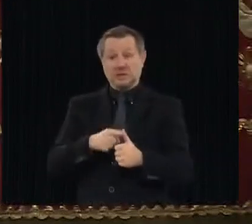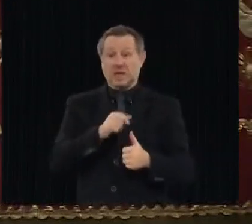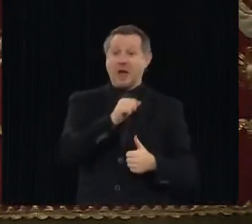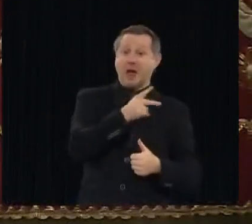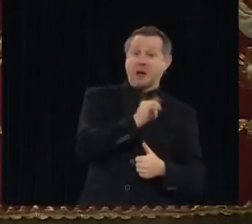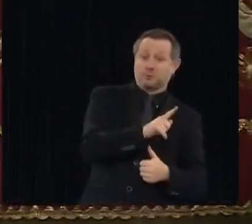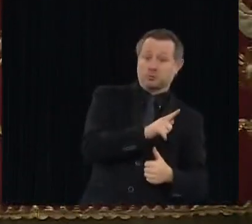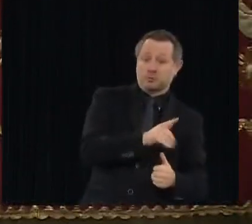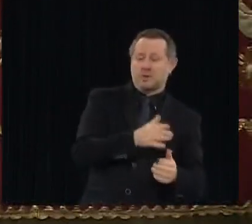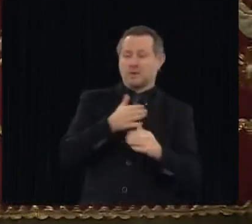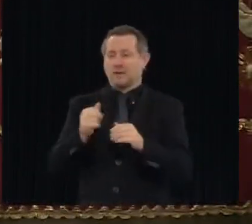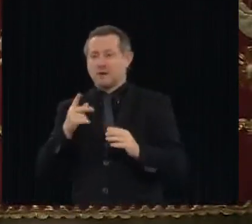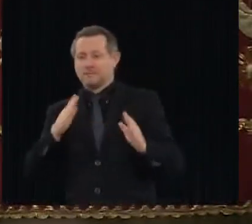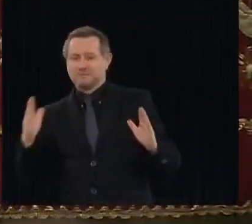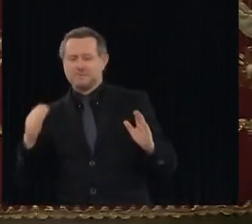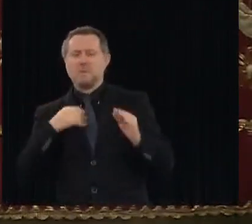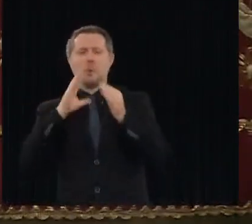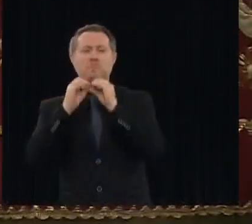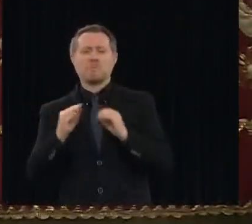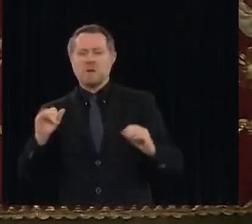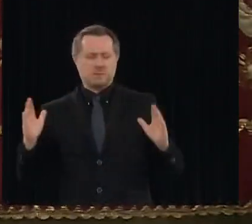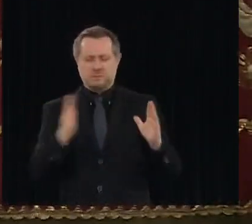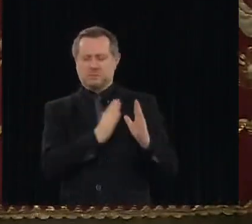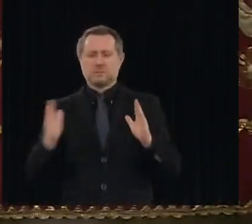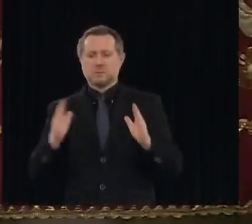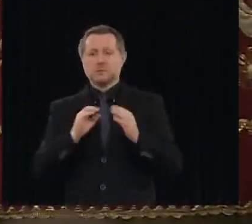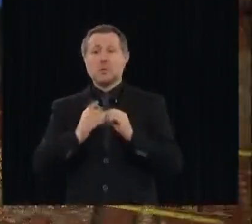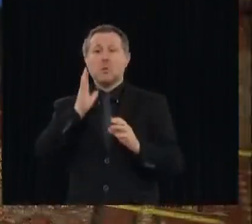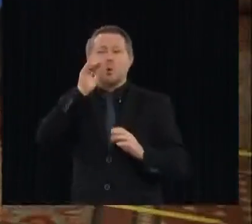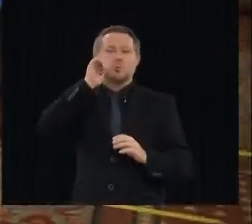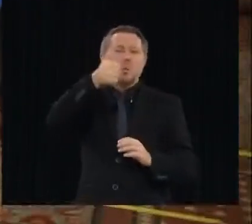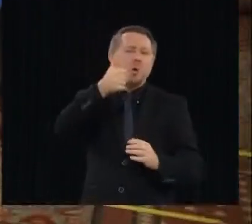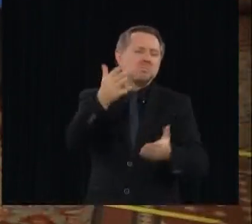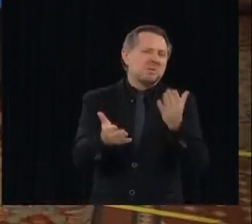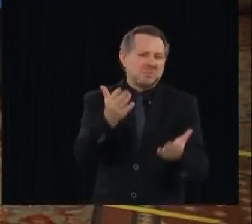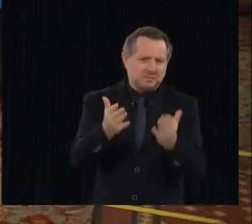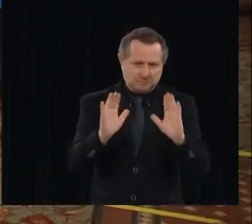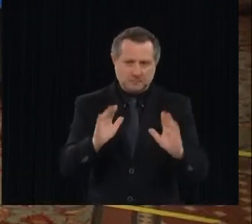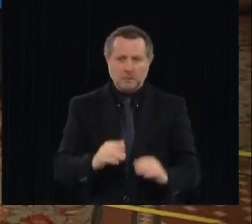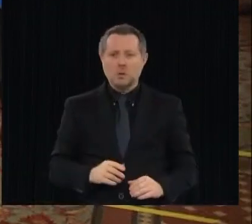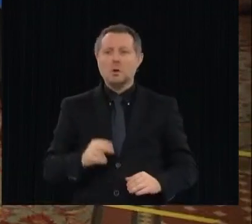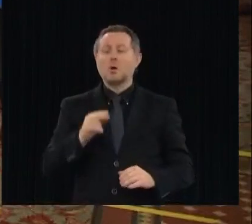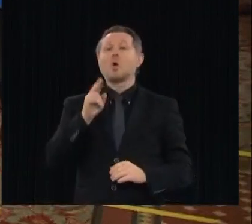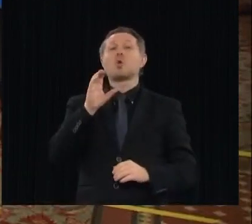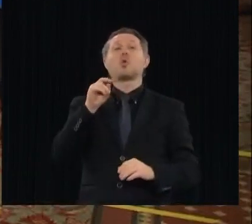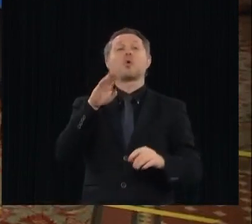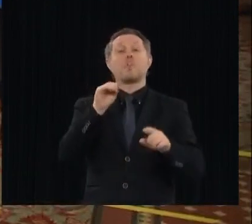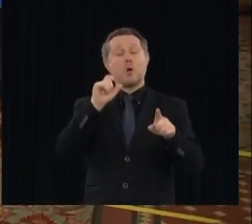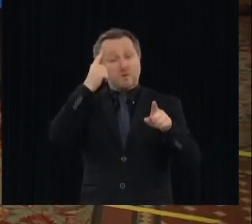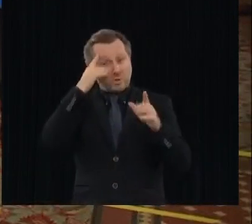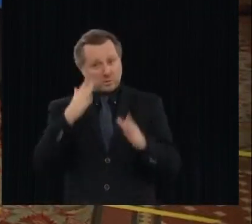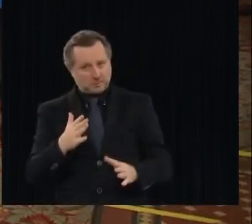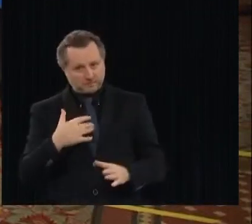MILD OF THIS WEEK. WE GOT THEM BATCHED INTO PRE MIDDLE OF APRIL, POST-MIDDLE OF APRIL.